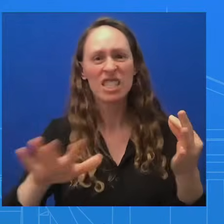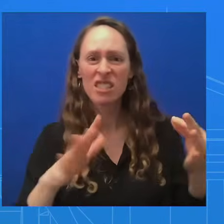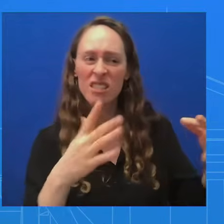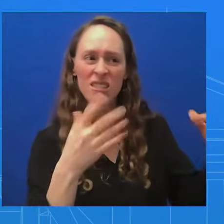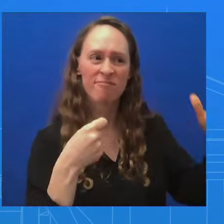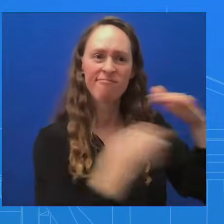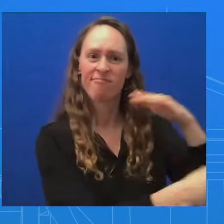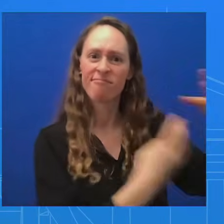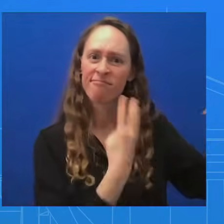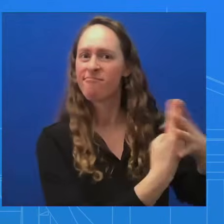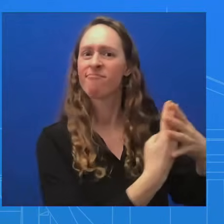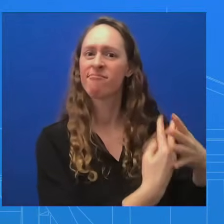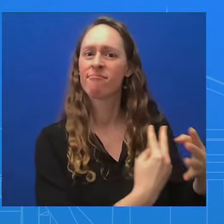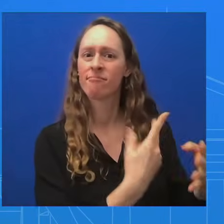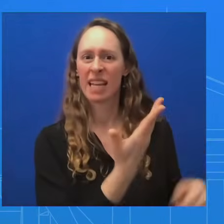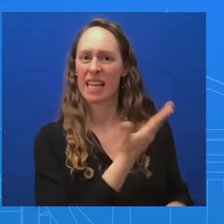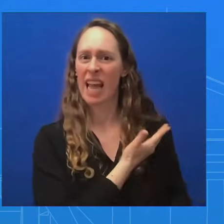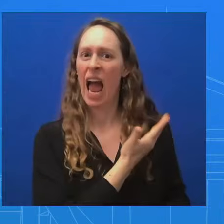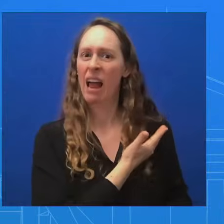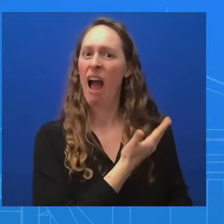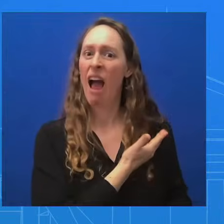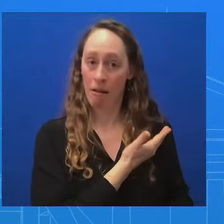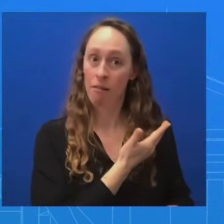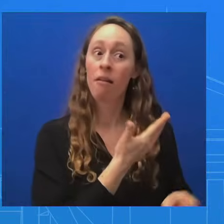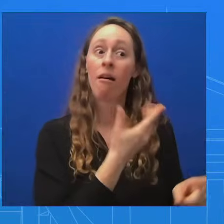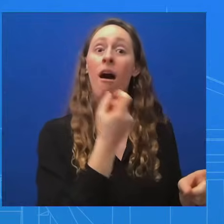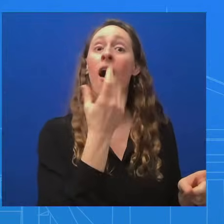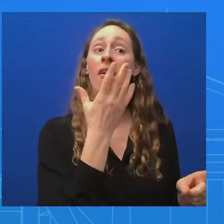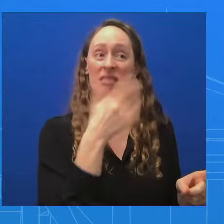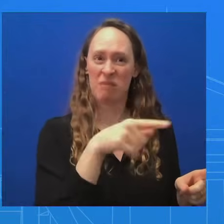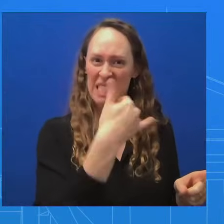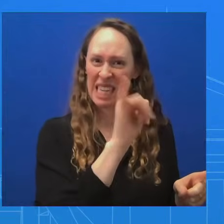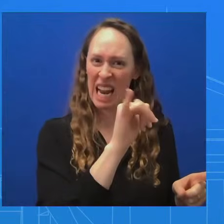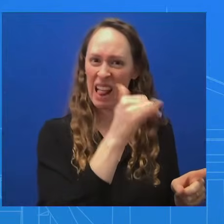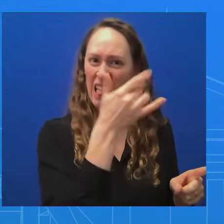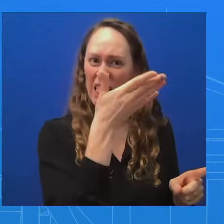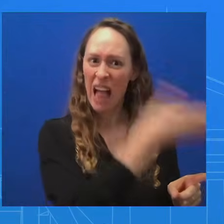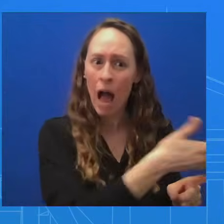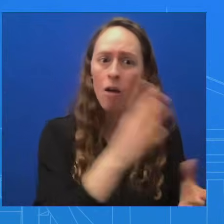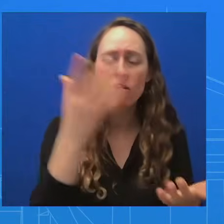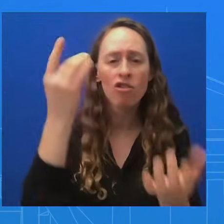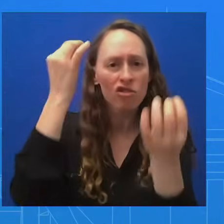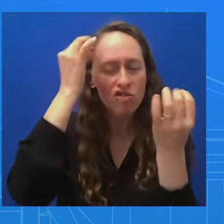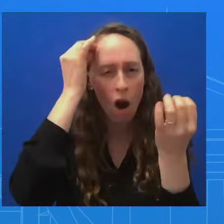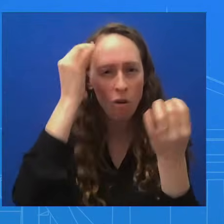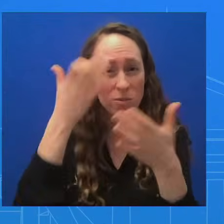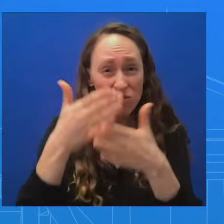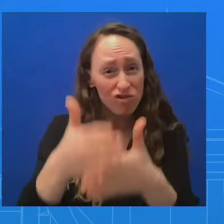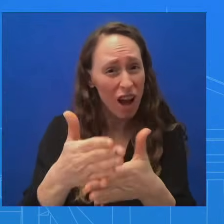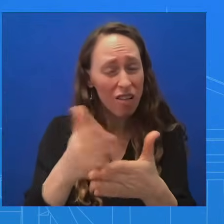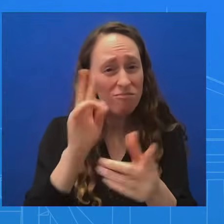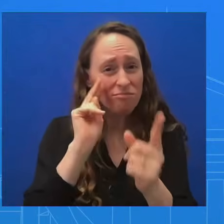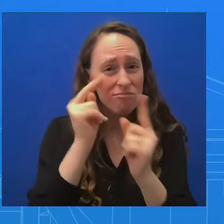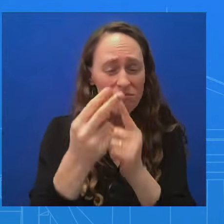that was right at the top of the list for the President to talk to Prime Minister Netanyahu about efforts to get another hostage deal going.